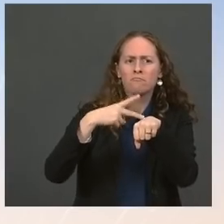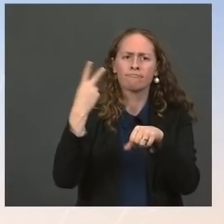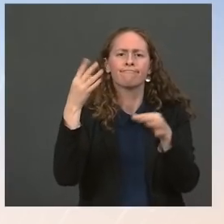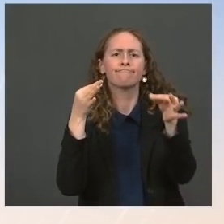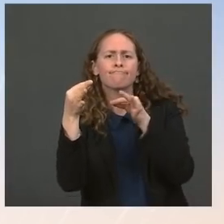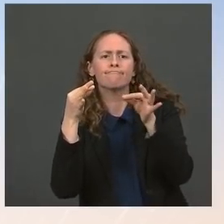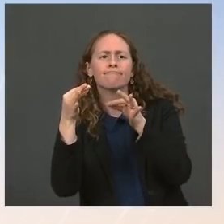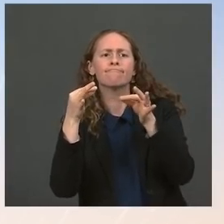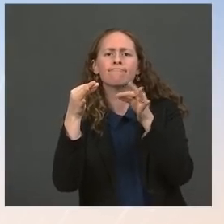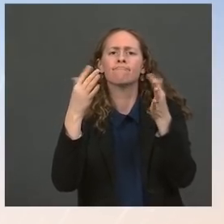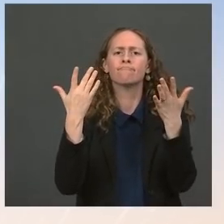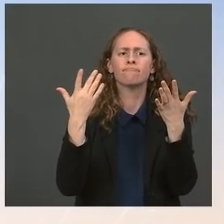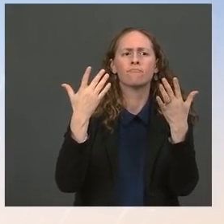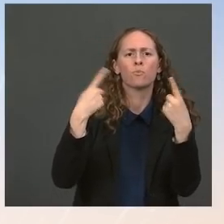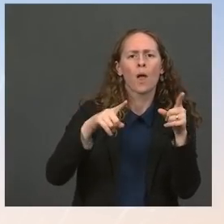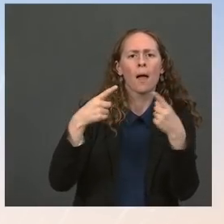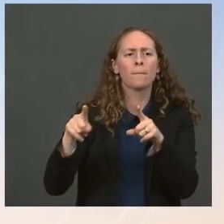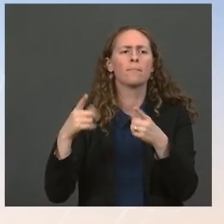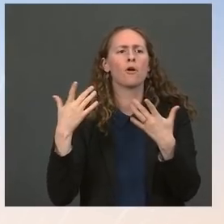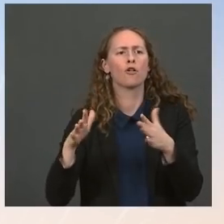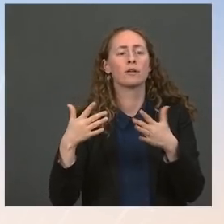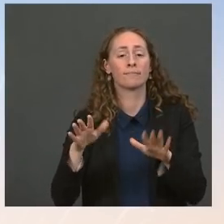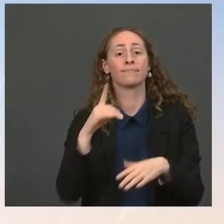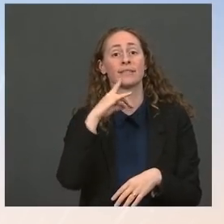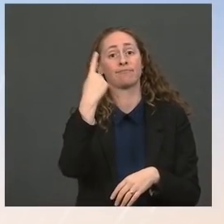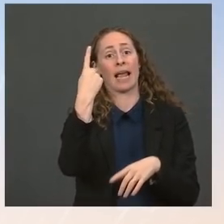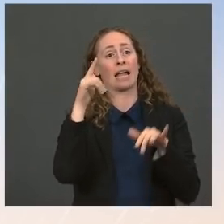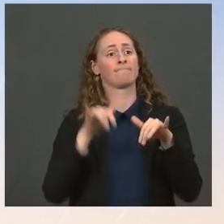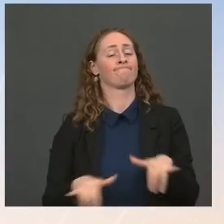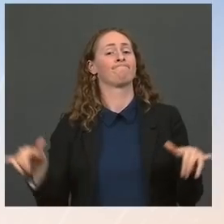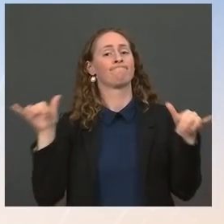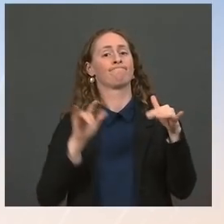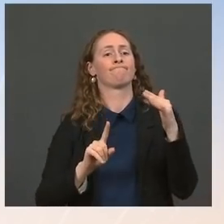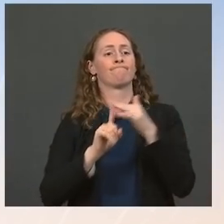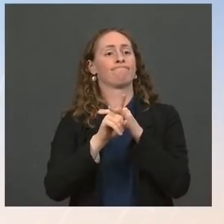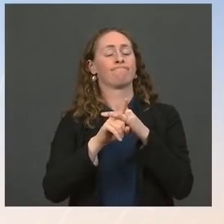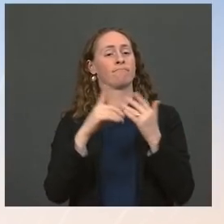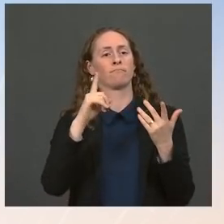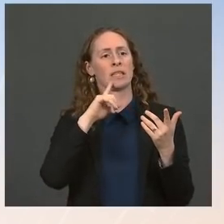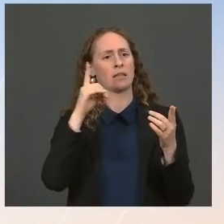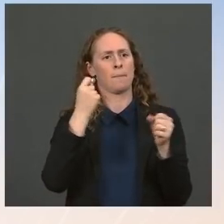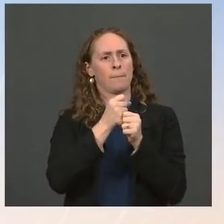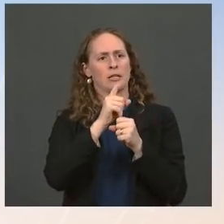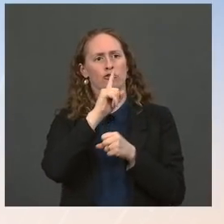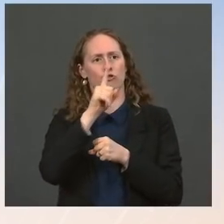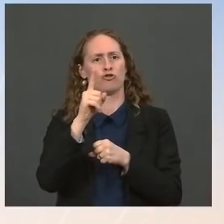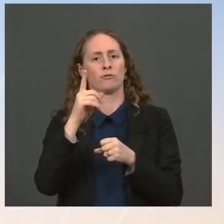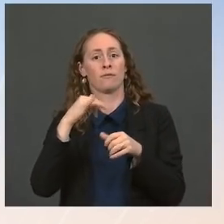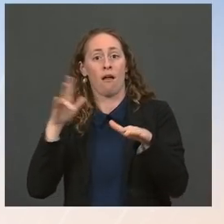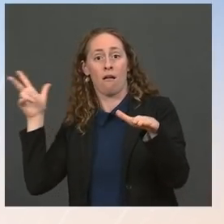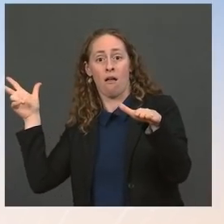One of those issues has certainly been ensuring that there aren't bottlenecks at ports, but there are a lot of other issues that we've been working